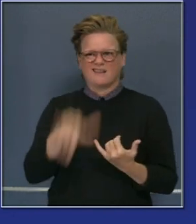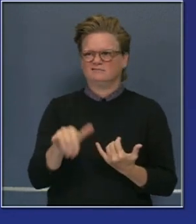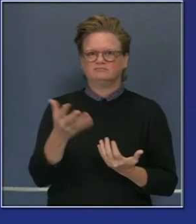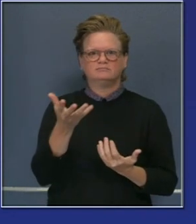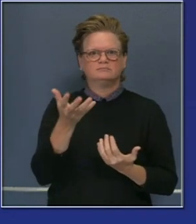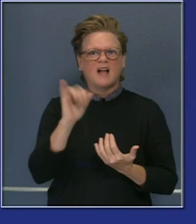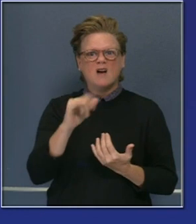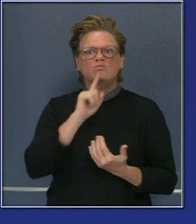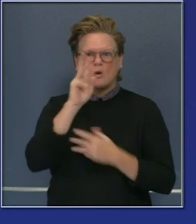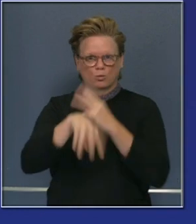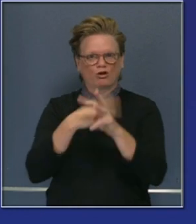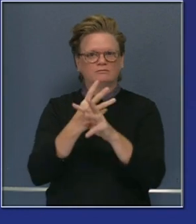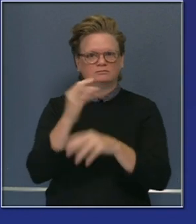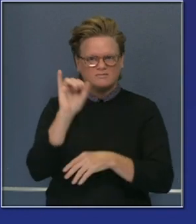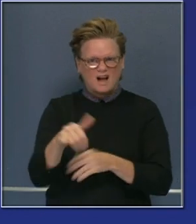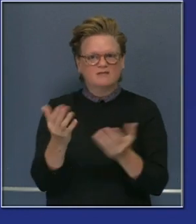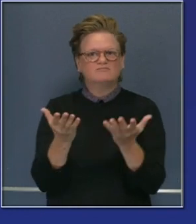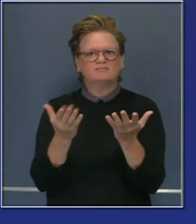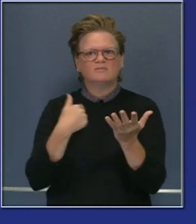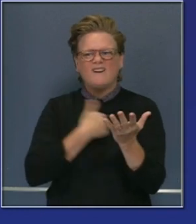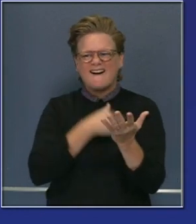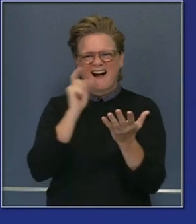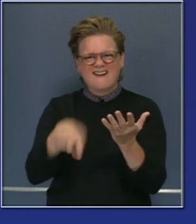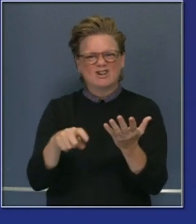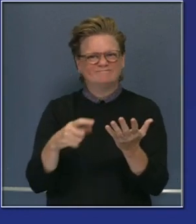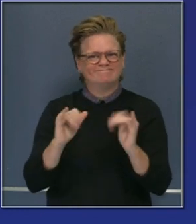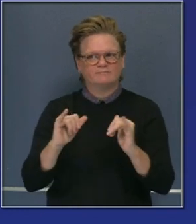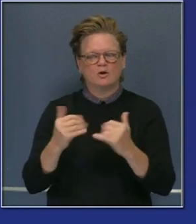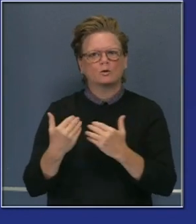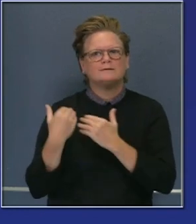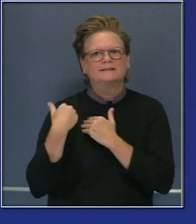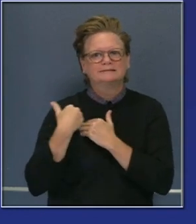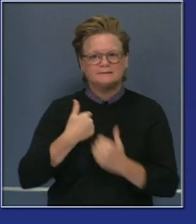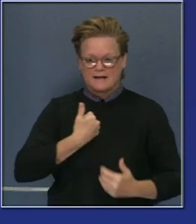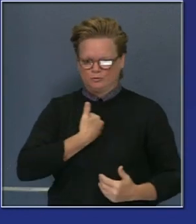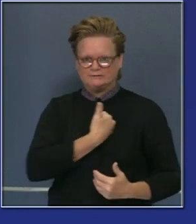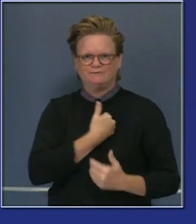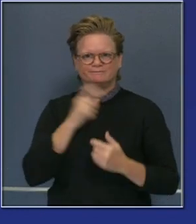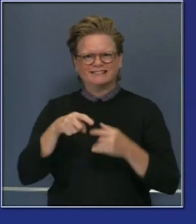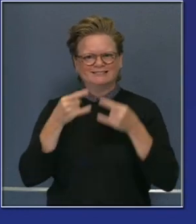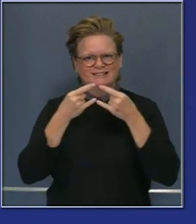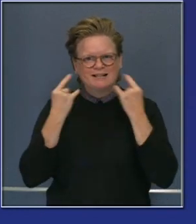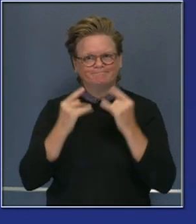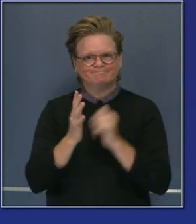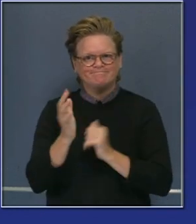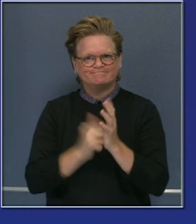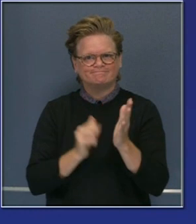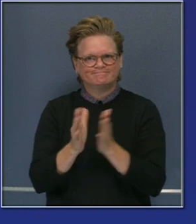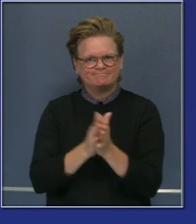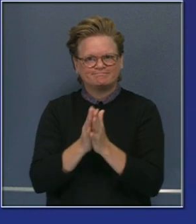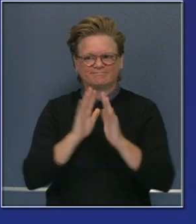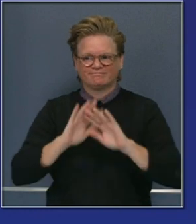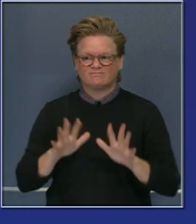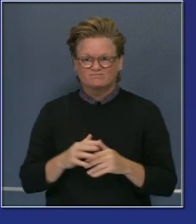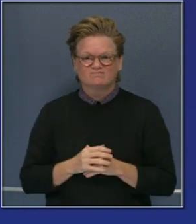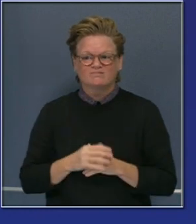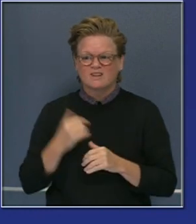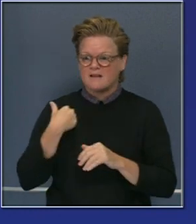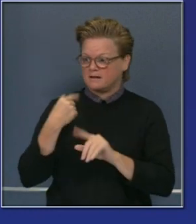THERAPEUTICS THAT COULD SUBSTANTIALLY MITIGATE THE SPREAD AND IMPACT OF COVID-19 THAT WE WILL SIMPLY NEED TO ADAPT OUR BEHAVIORS UNTIL THAT